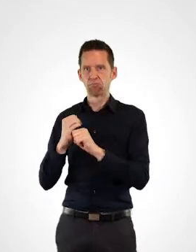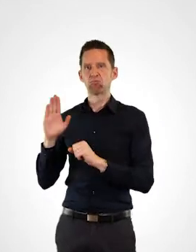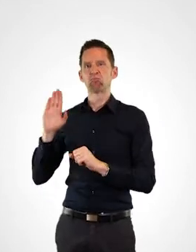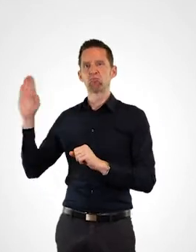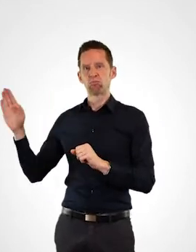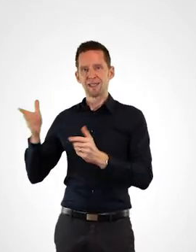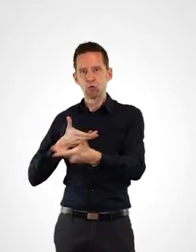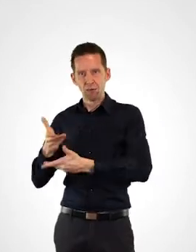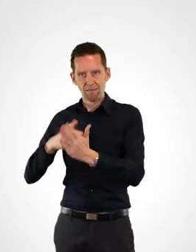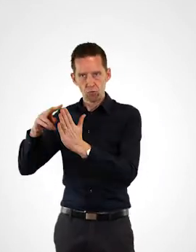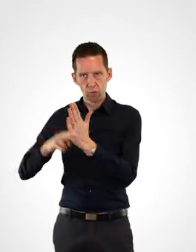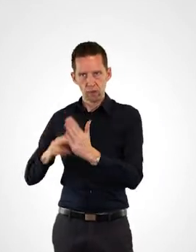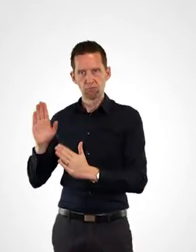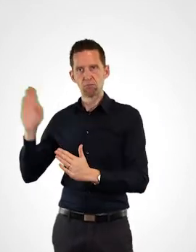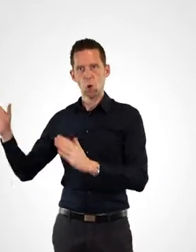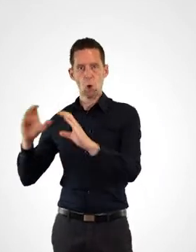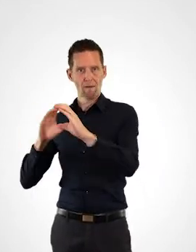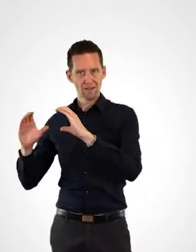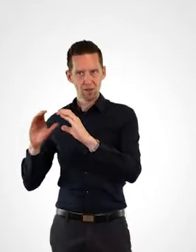interactive book reading, conversation